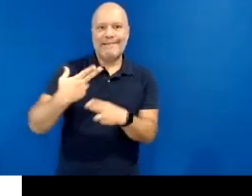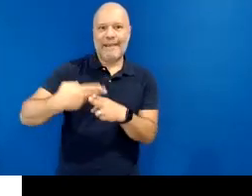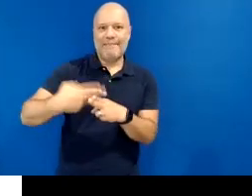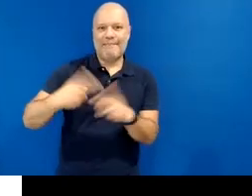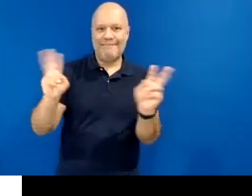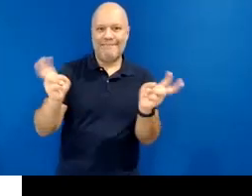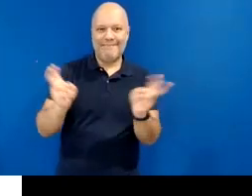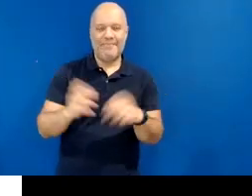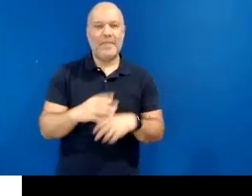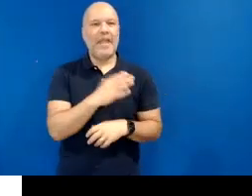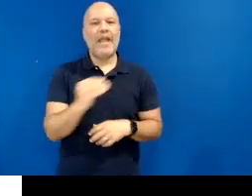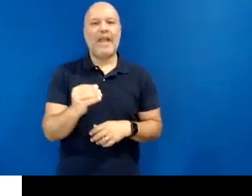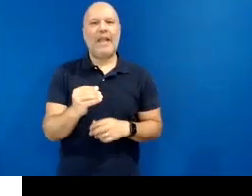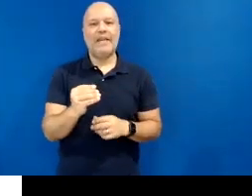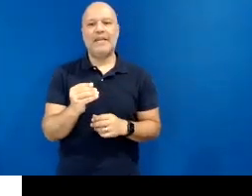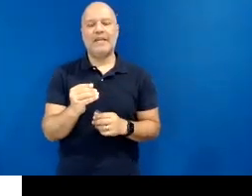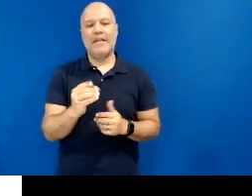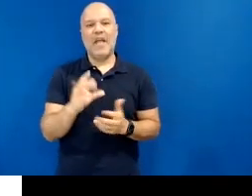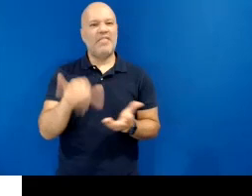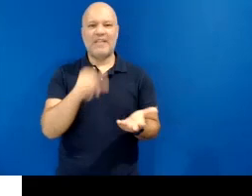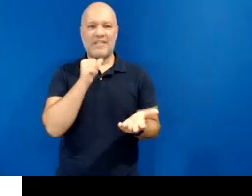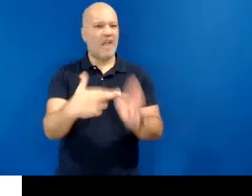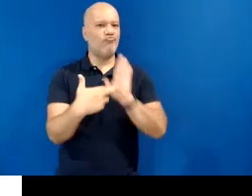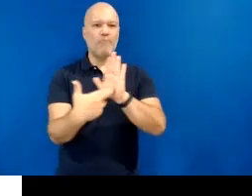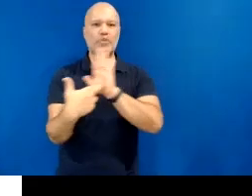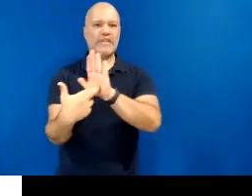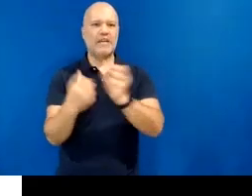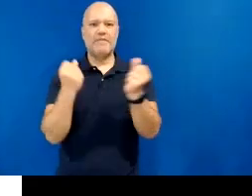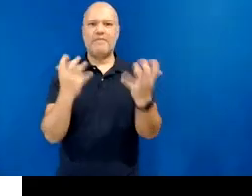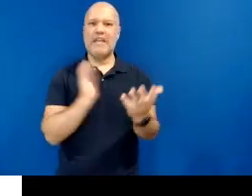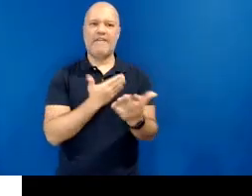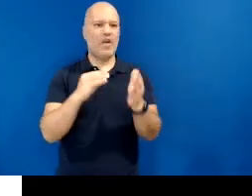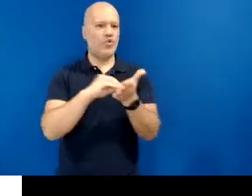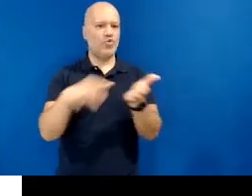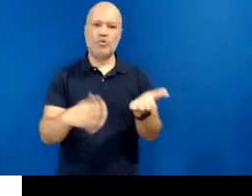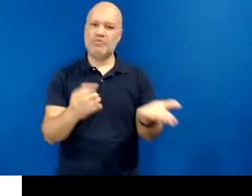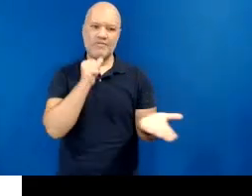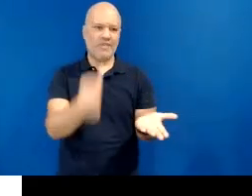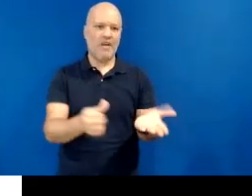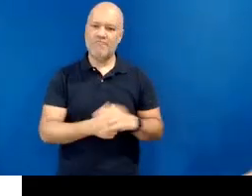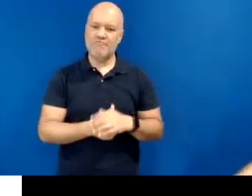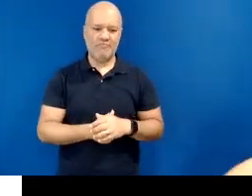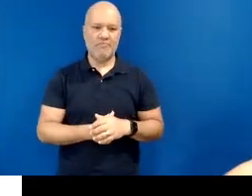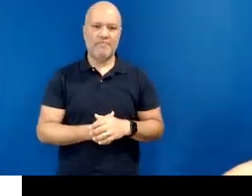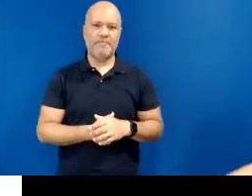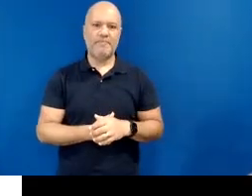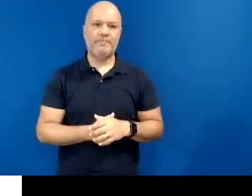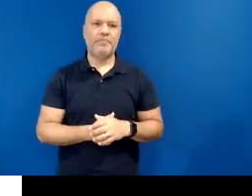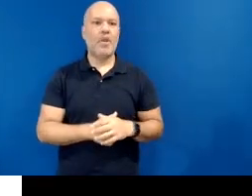and that is not representative of a lot of our students. And then the performance